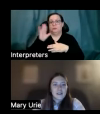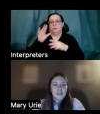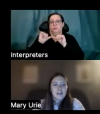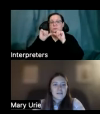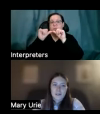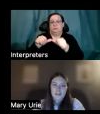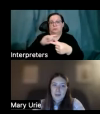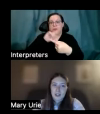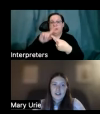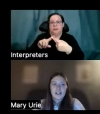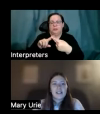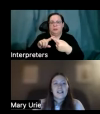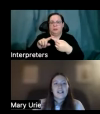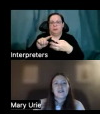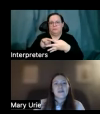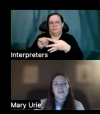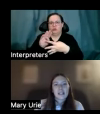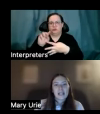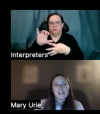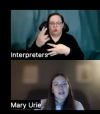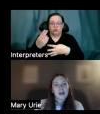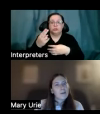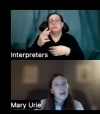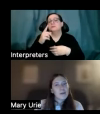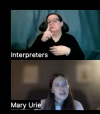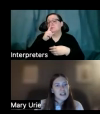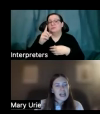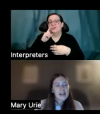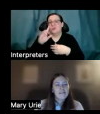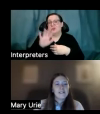the first of March. And so for the next about month and a half.